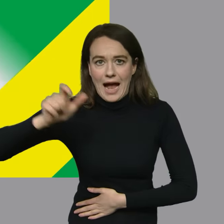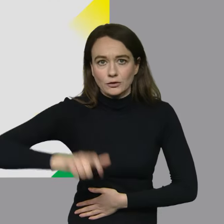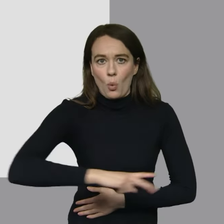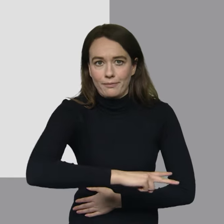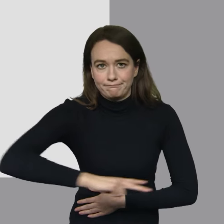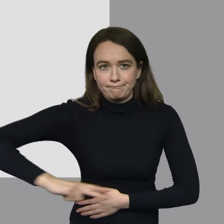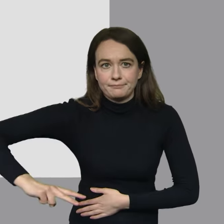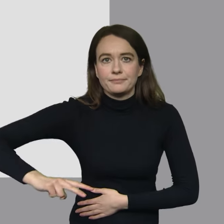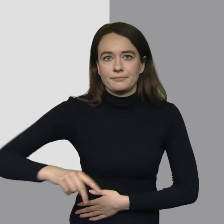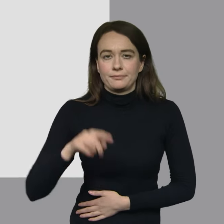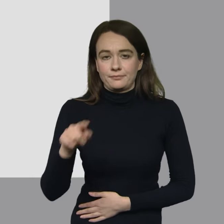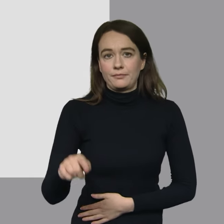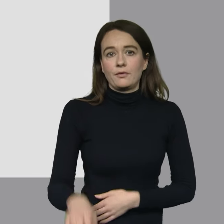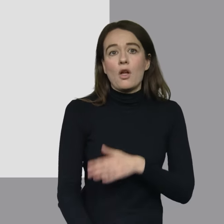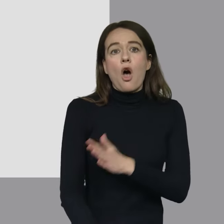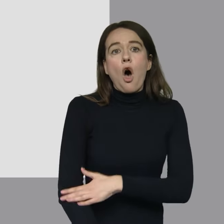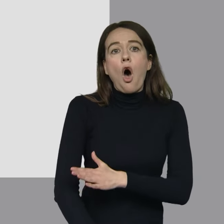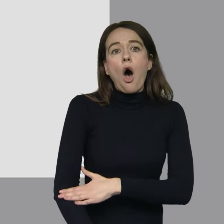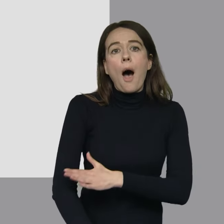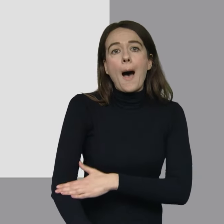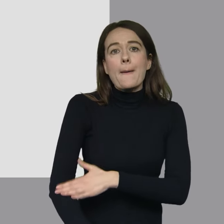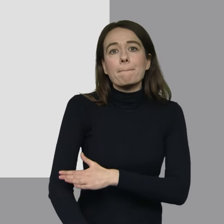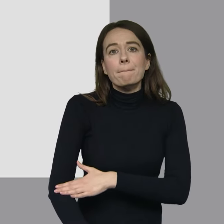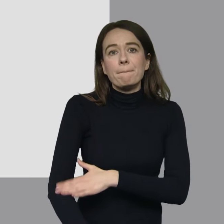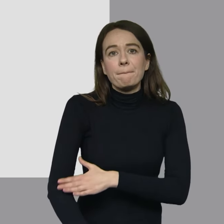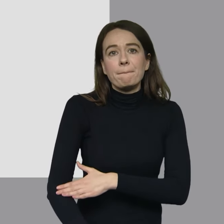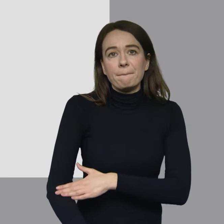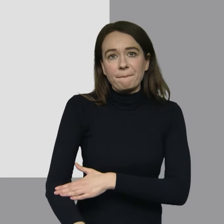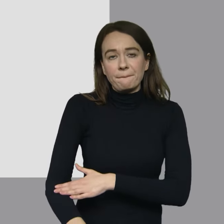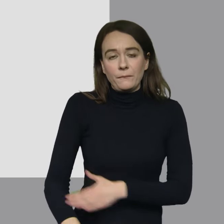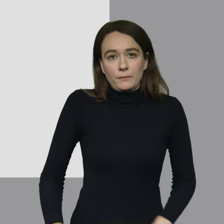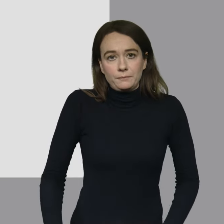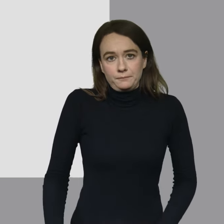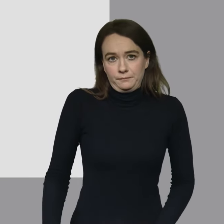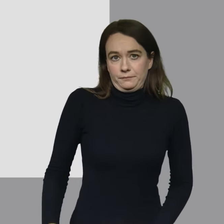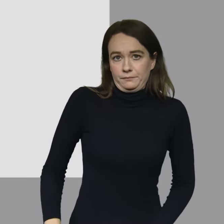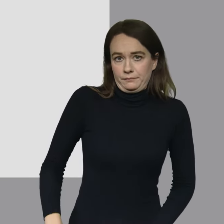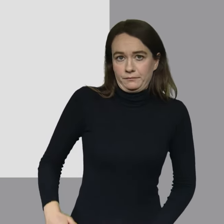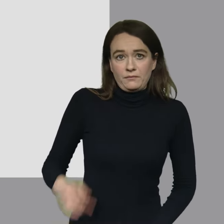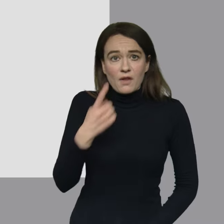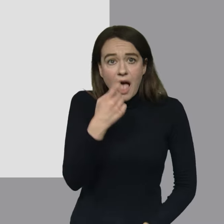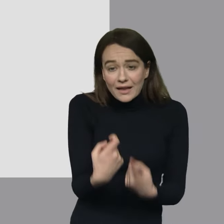Angle the arm of the casualty. You can do this by taking the arm that is nearest to you and position it